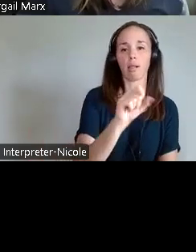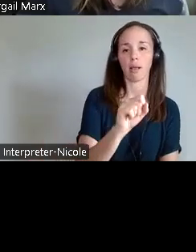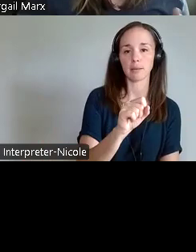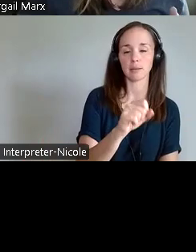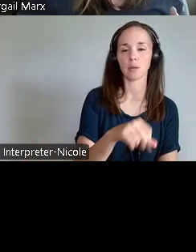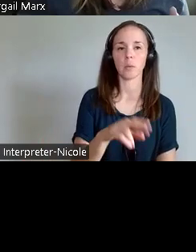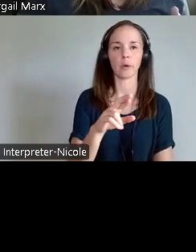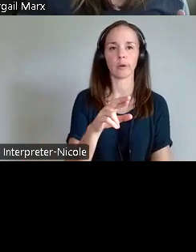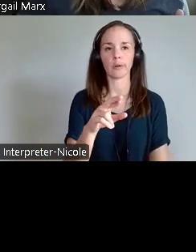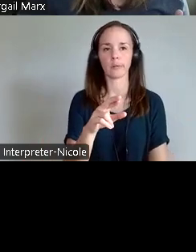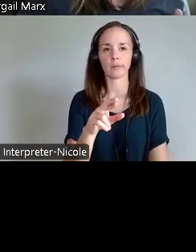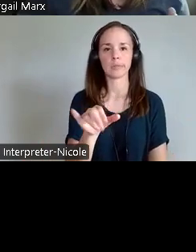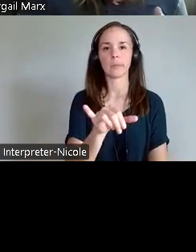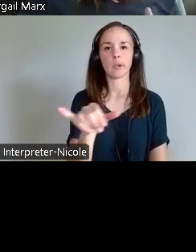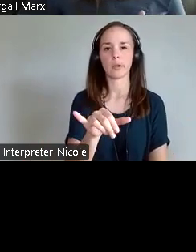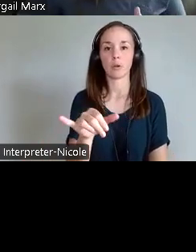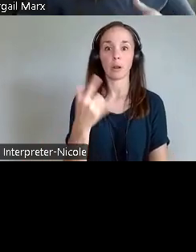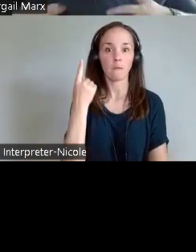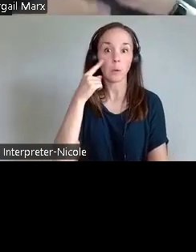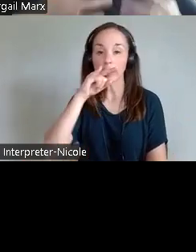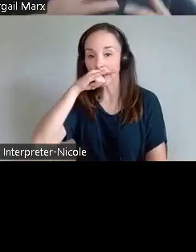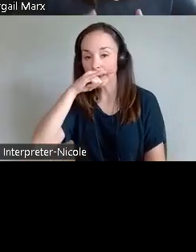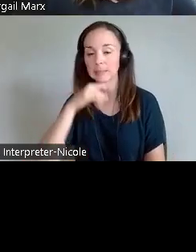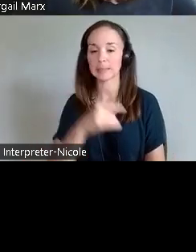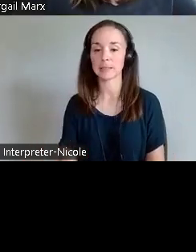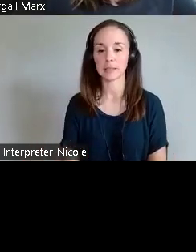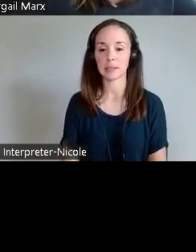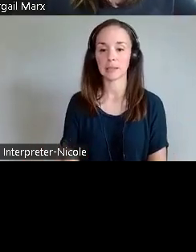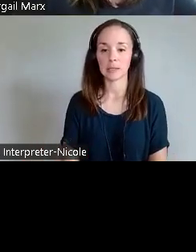what Jennifer was talking about with kids. And -- or with a beginning communicator.